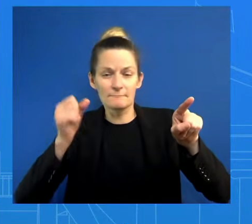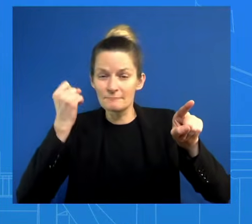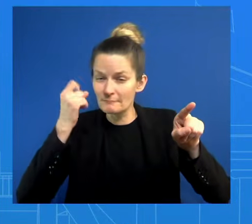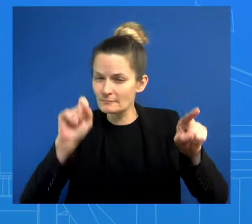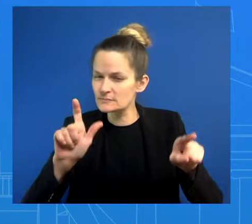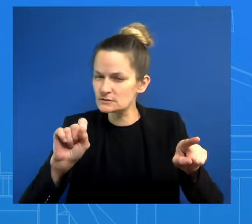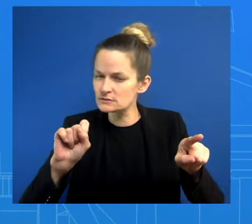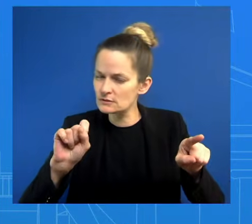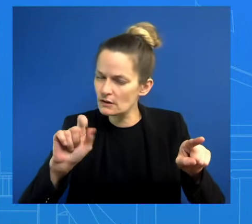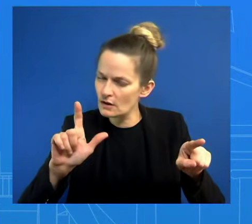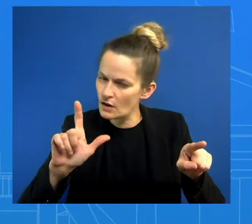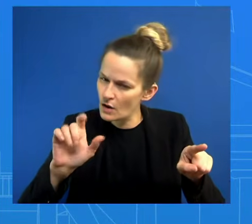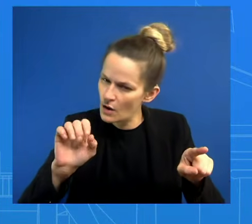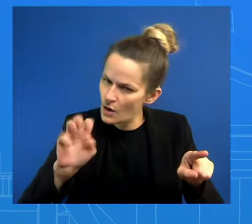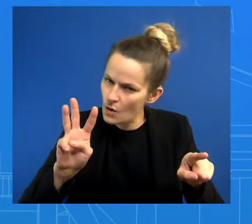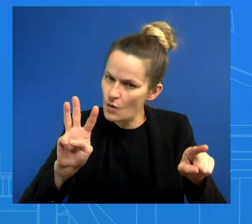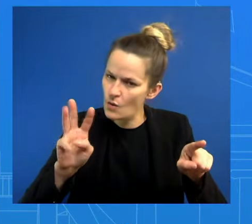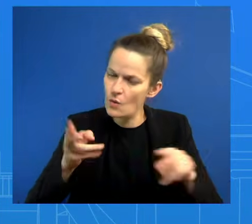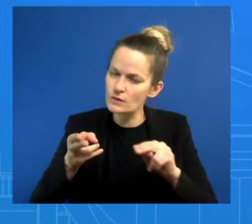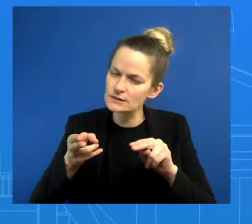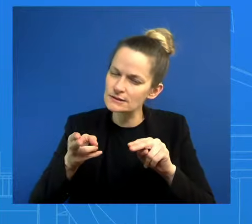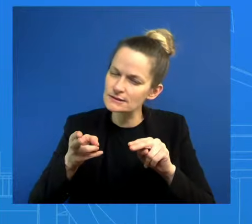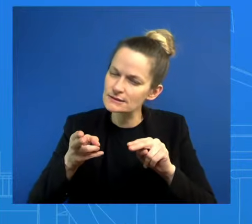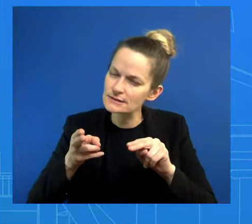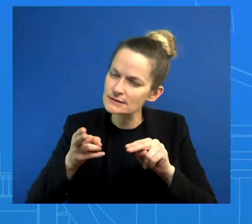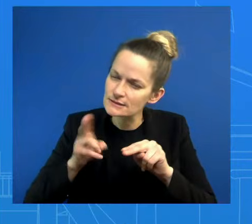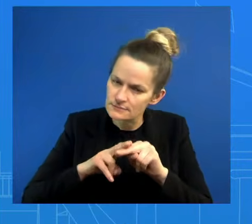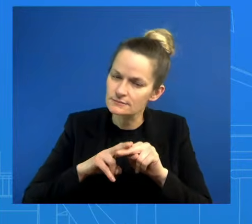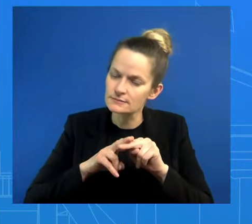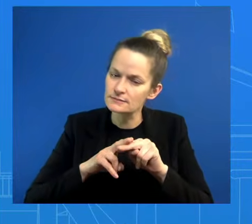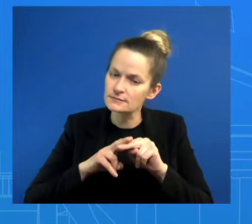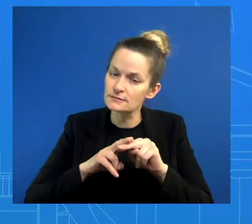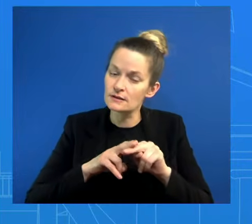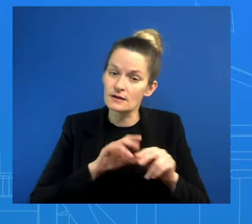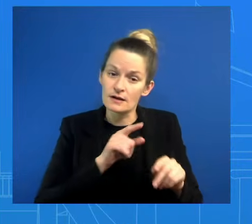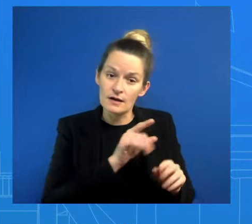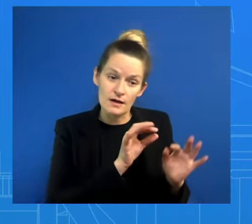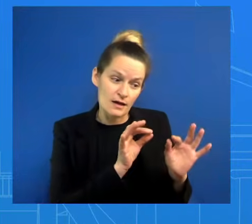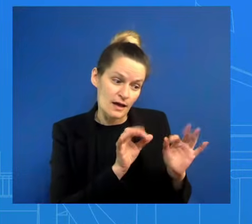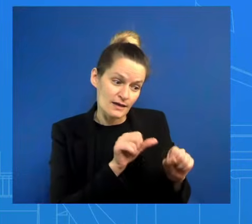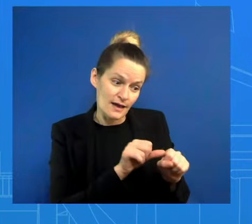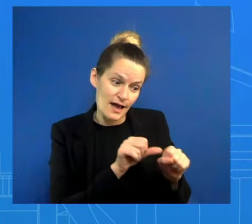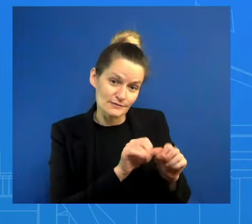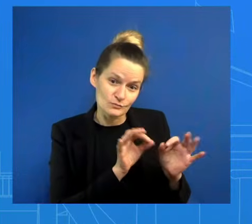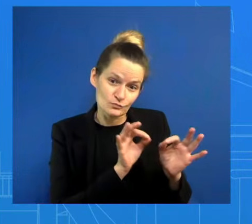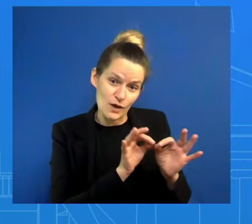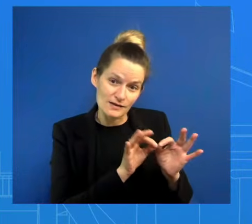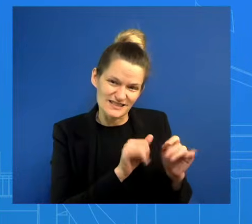in the index today. Americans are beginning to see a much-needed break in inflation, but we have more work to do.